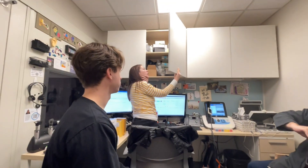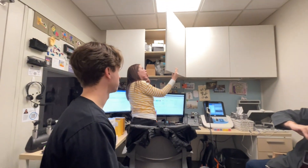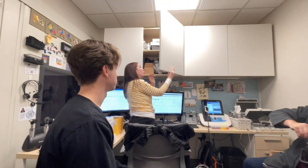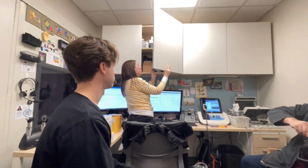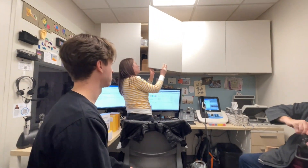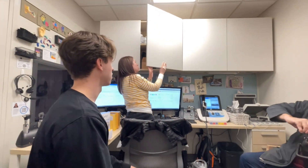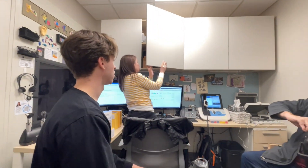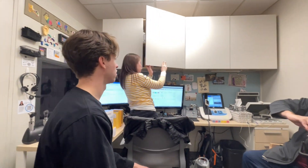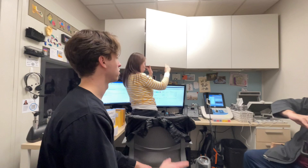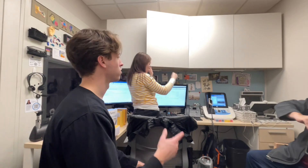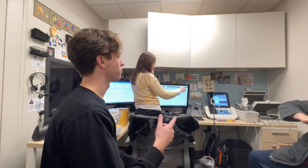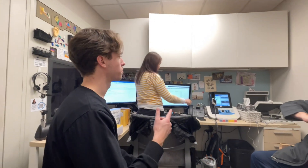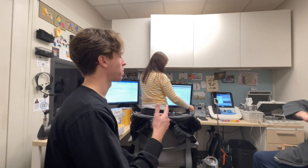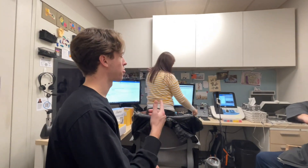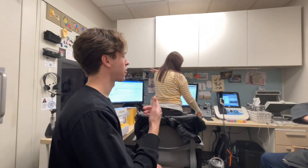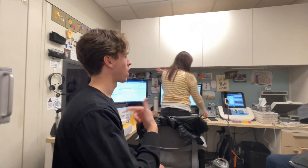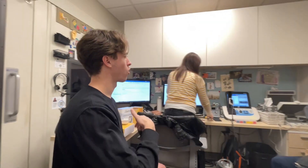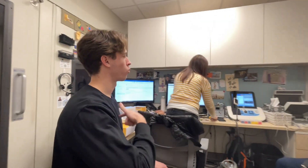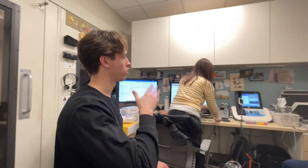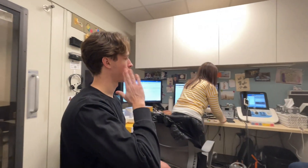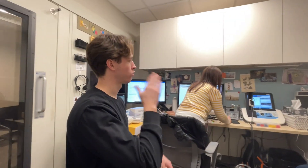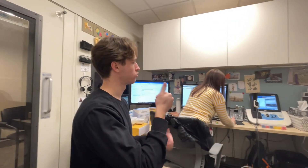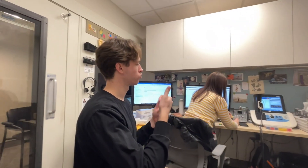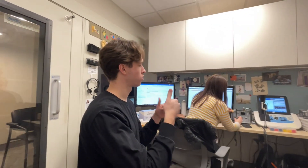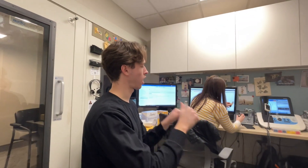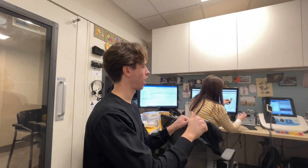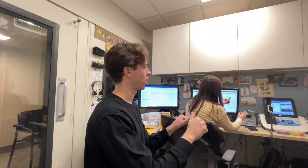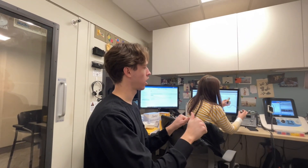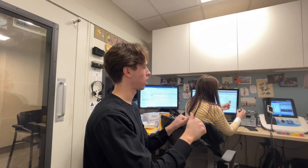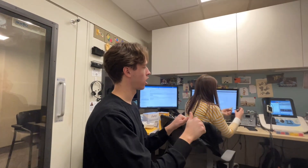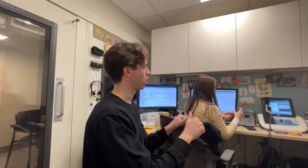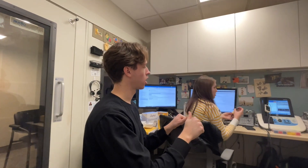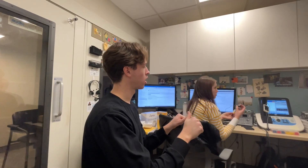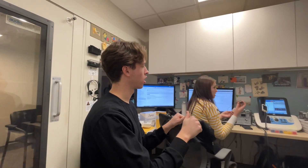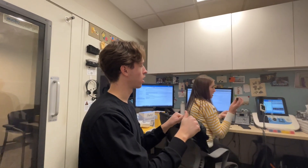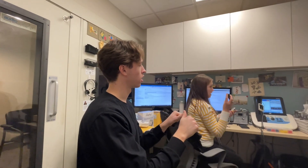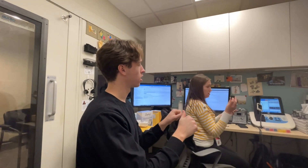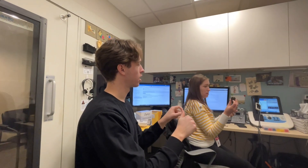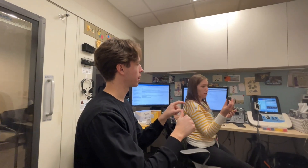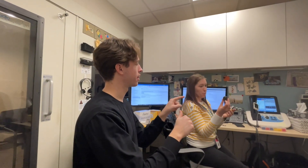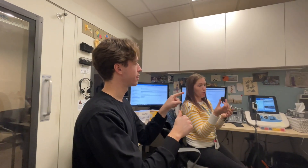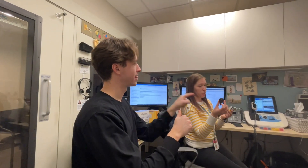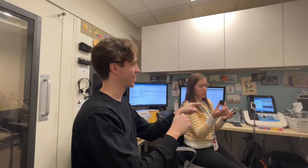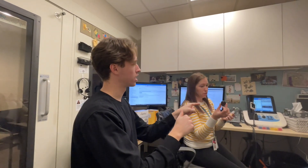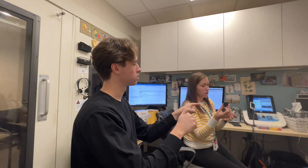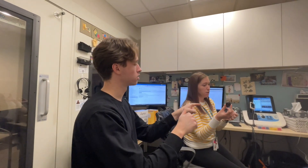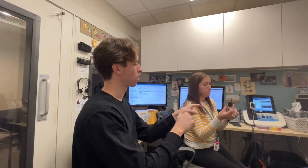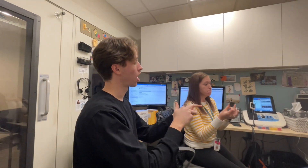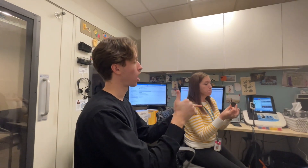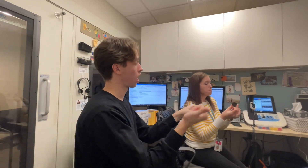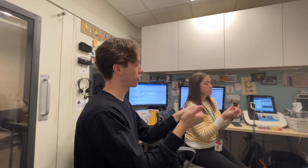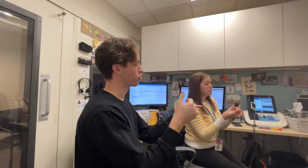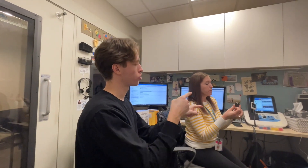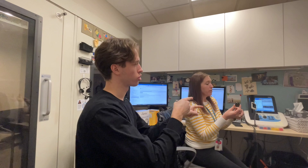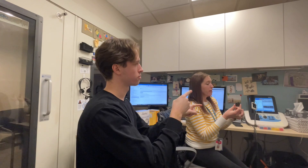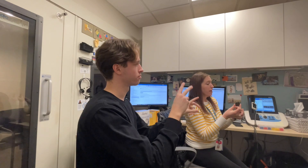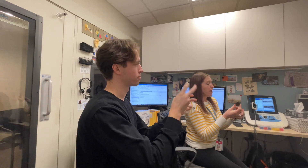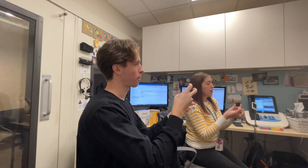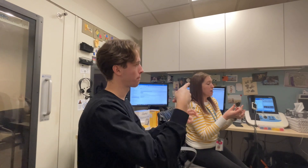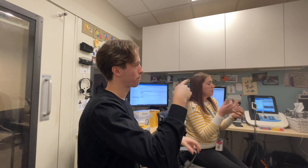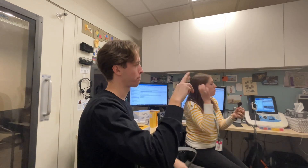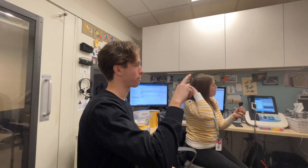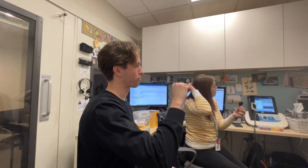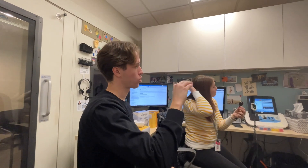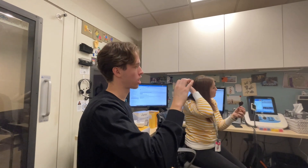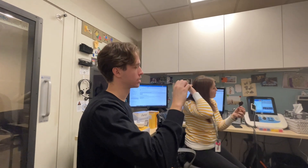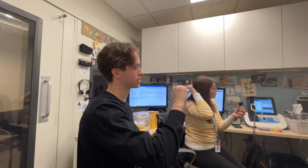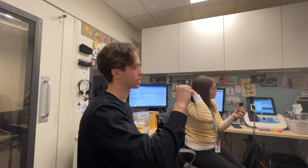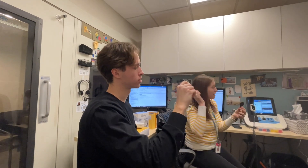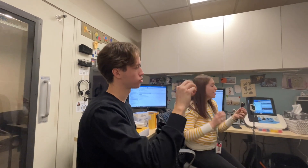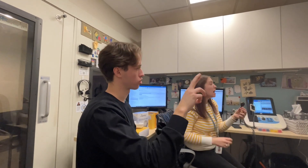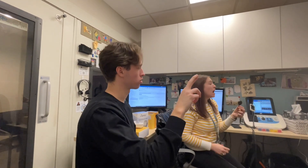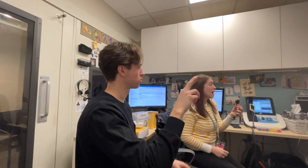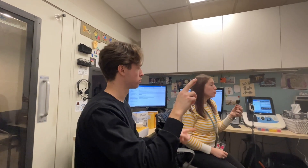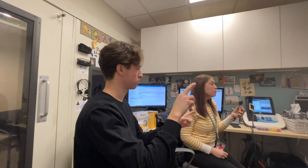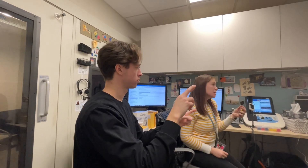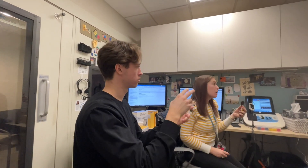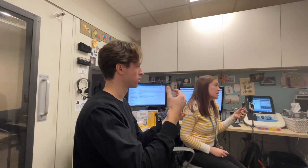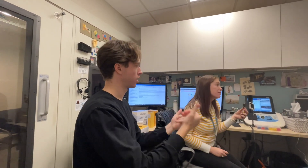okay we are going to try this Cano today this other processor um I will be surprised if it